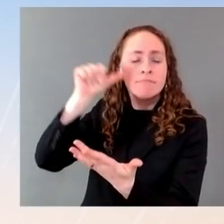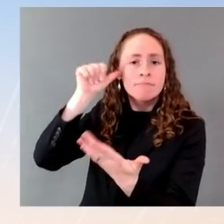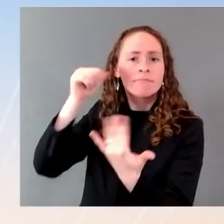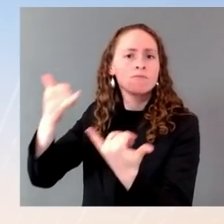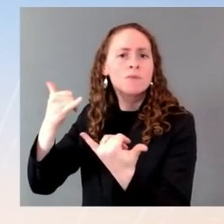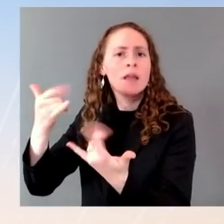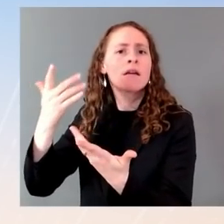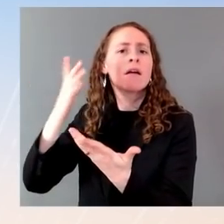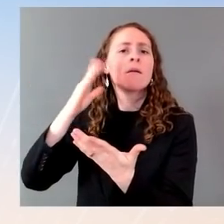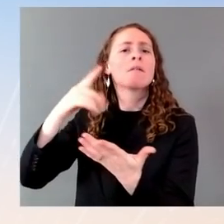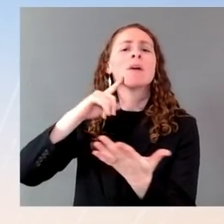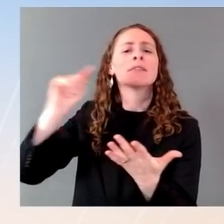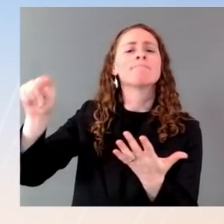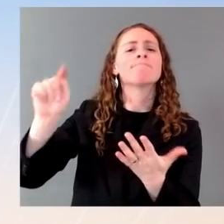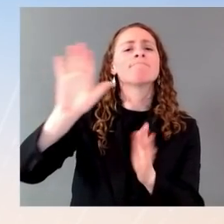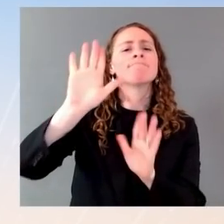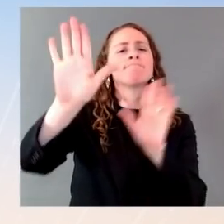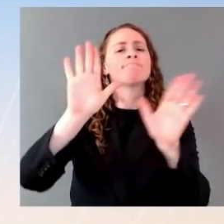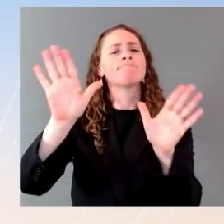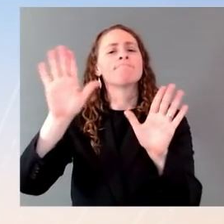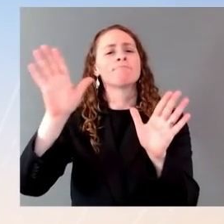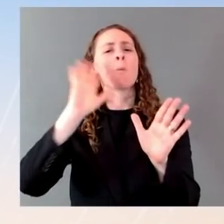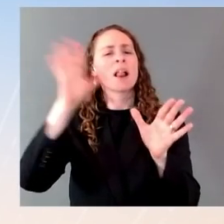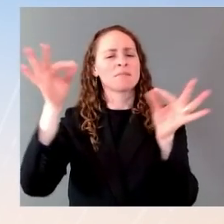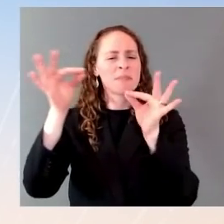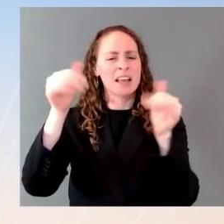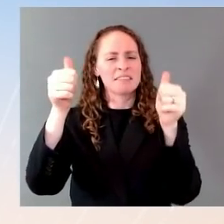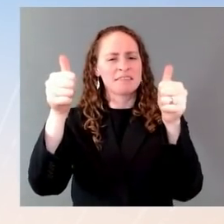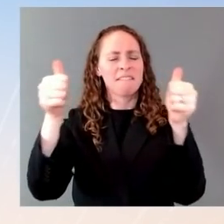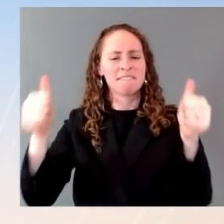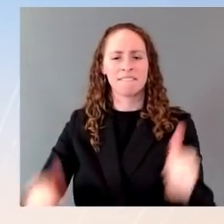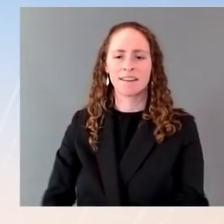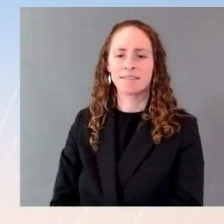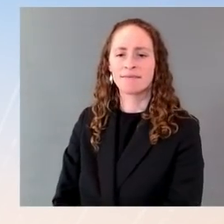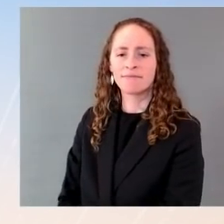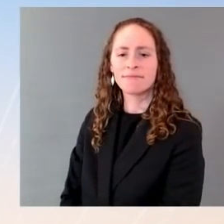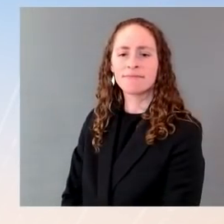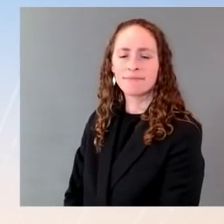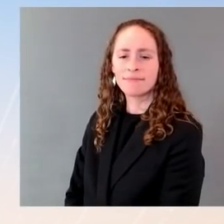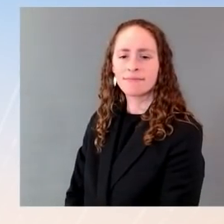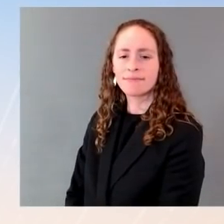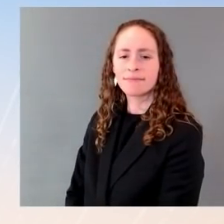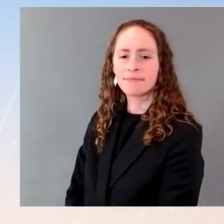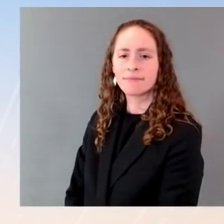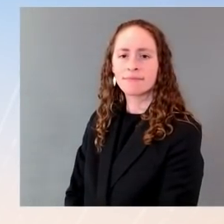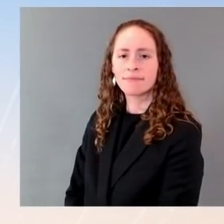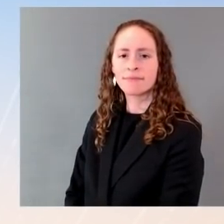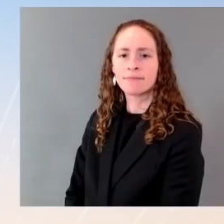the timeline that he's looking at if Putin does heed those warnings and does deescalate? What's the timeframe for that?